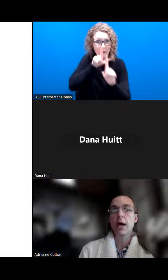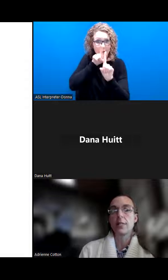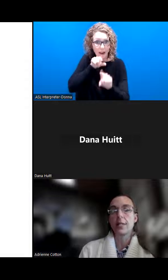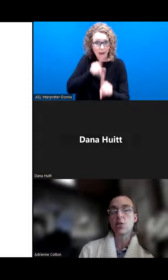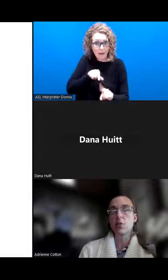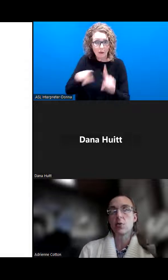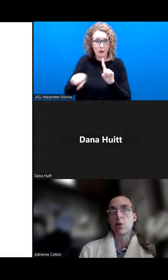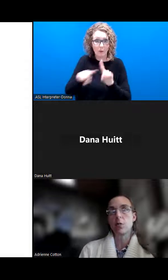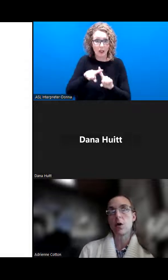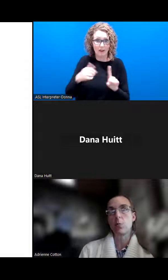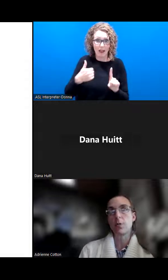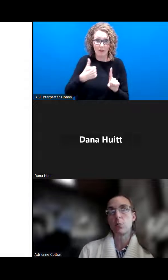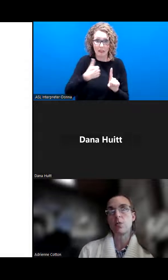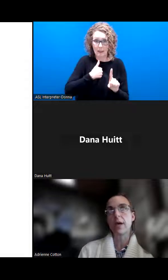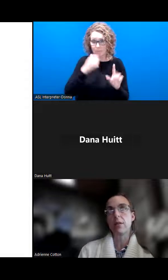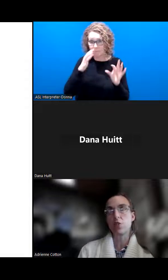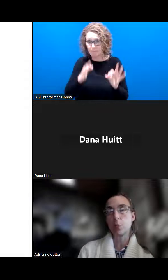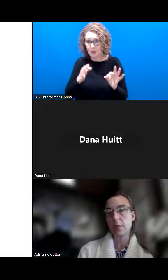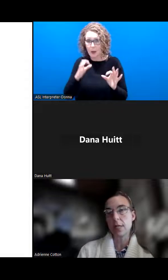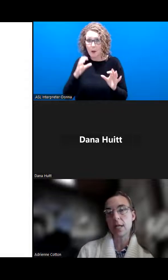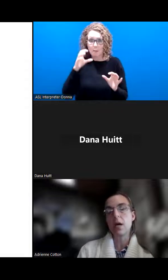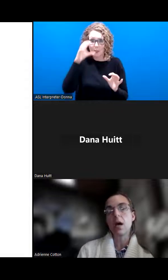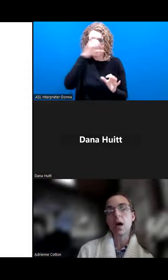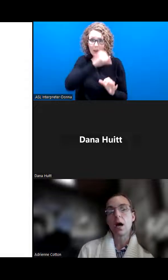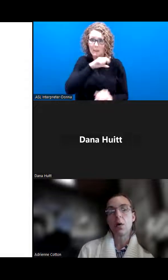ing $9 an hour. So if you saw that base pay right now, we're